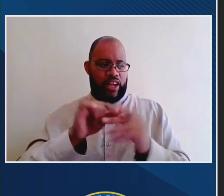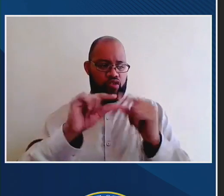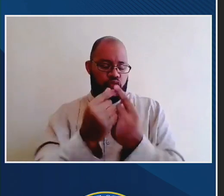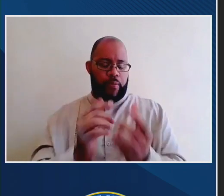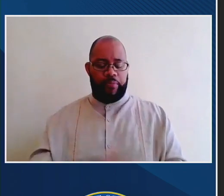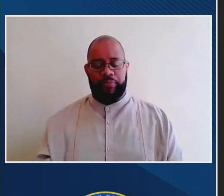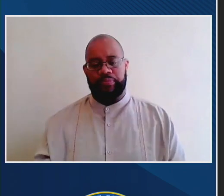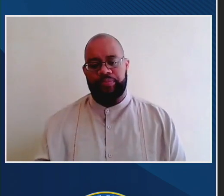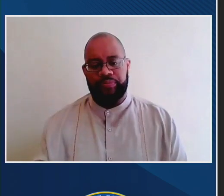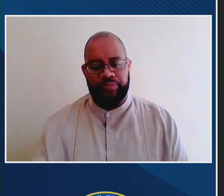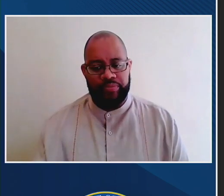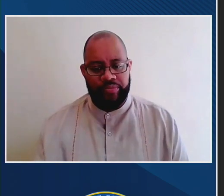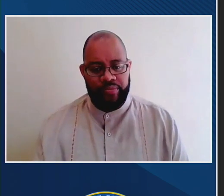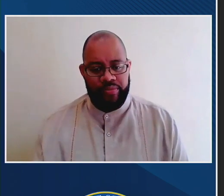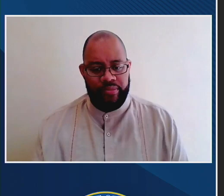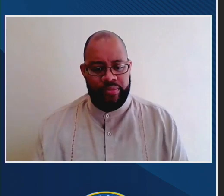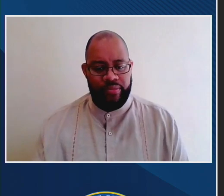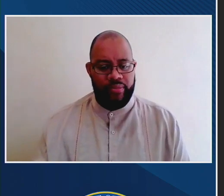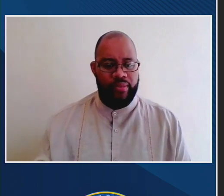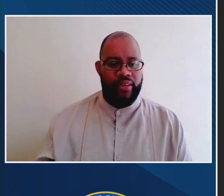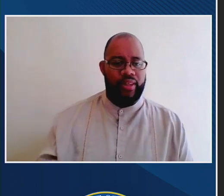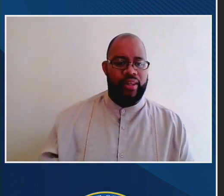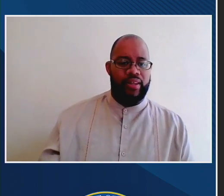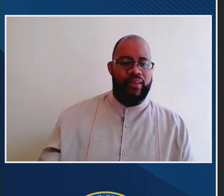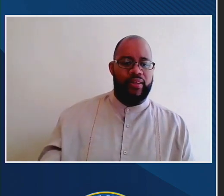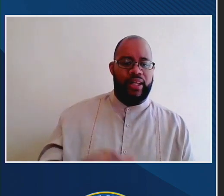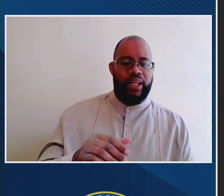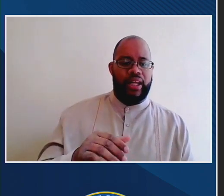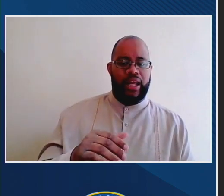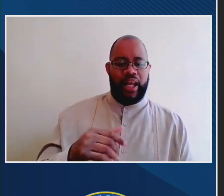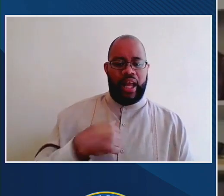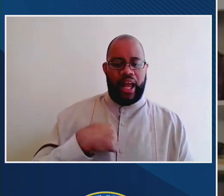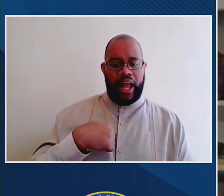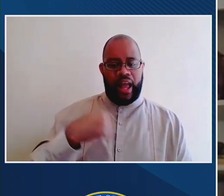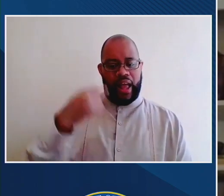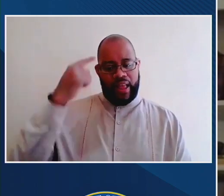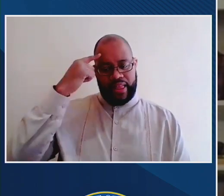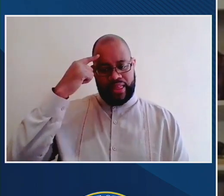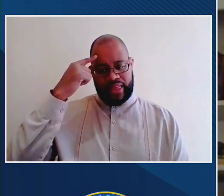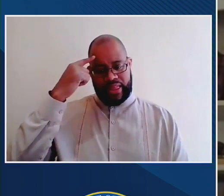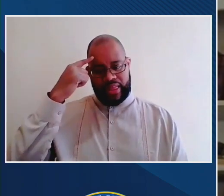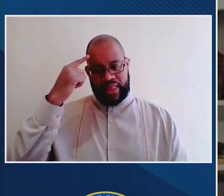Yeah. I don't want to. This- I think we should. This vetting thing is pretty- it's